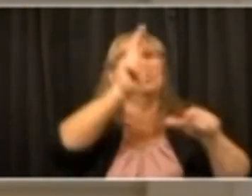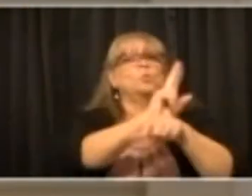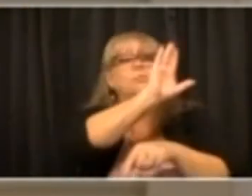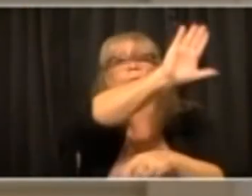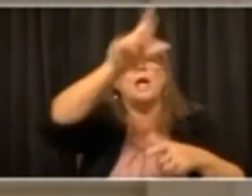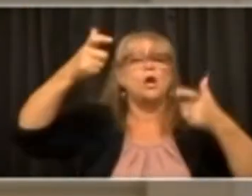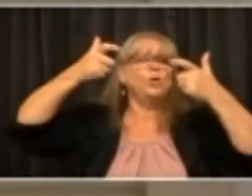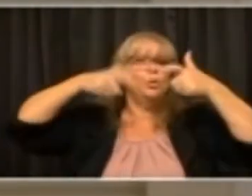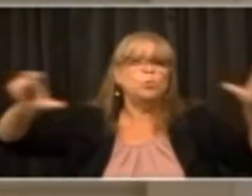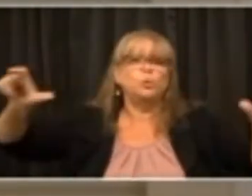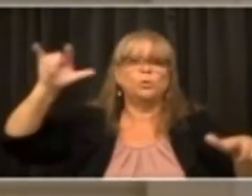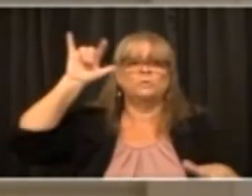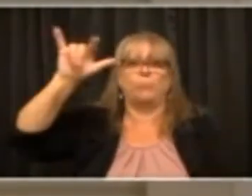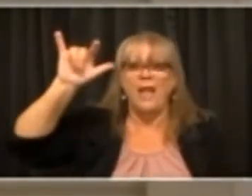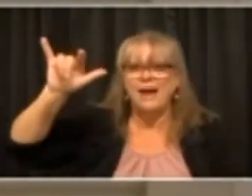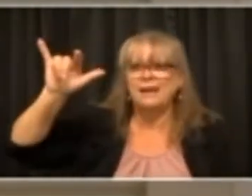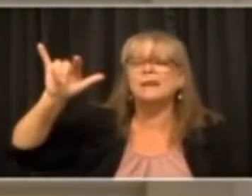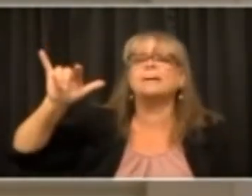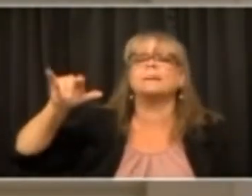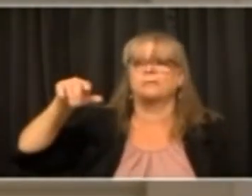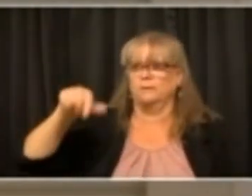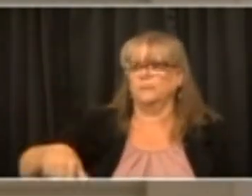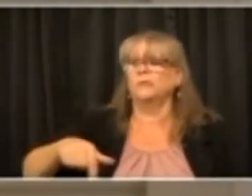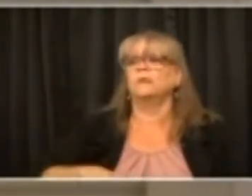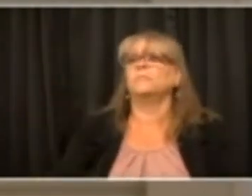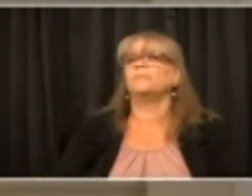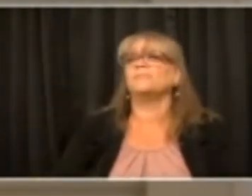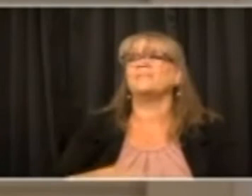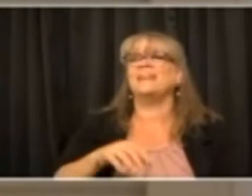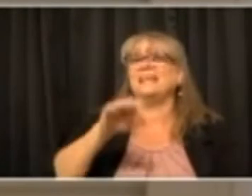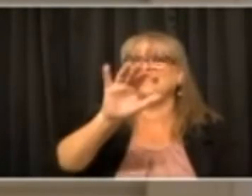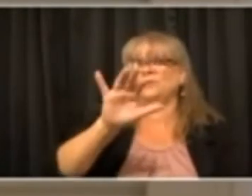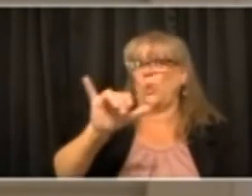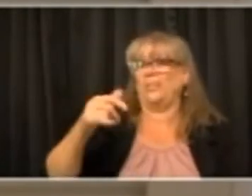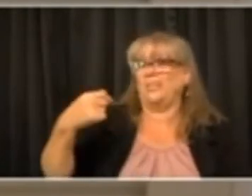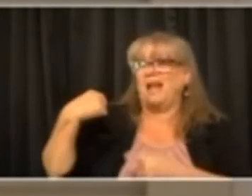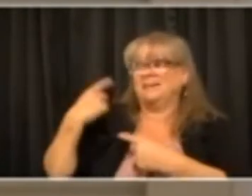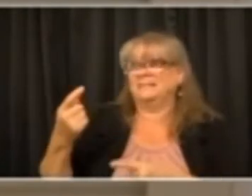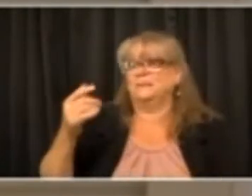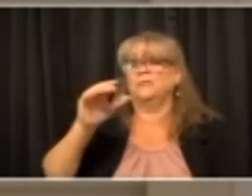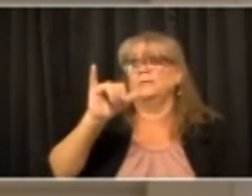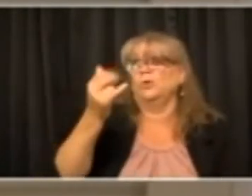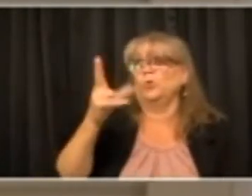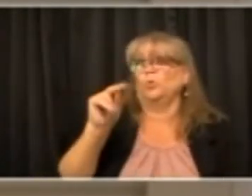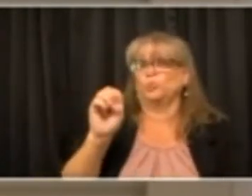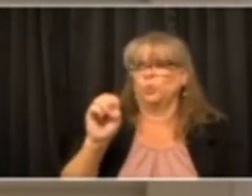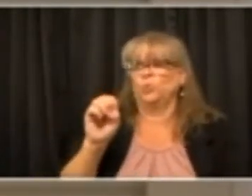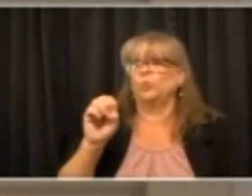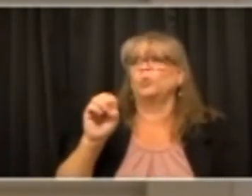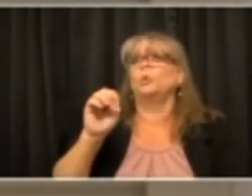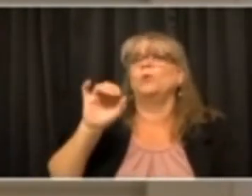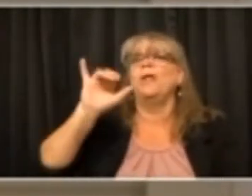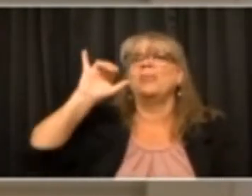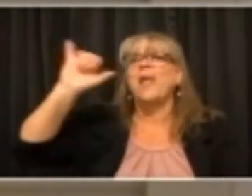contract was put into effect at the end of june that aircraft has flown 27 missions on 15 different fires in colorado